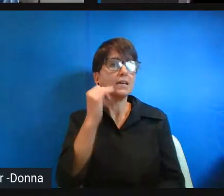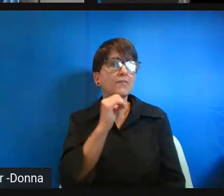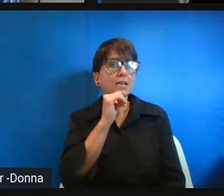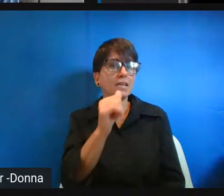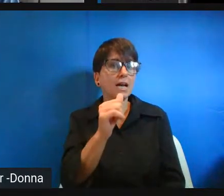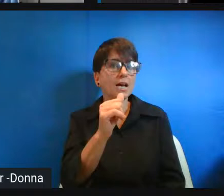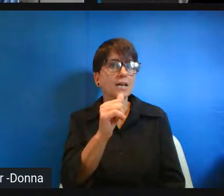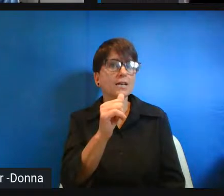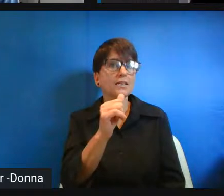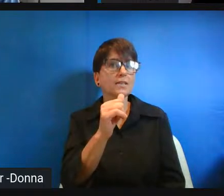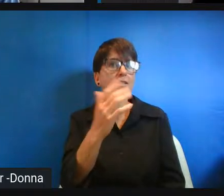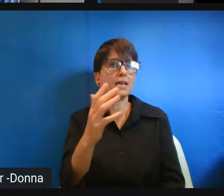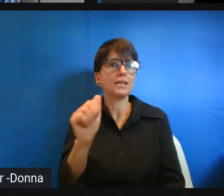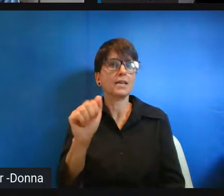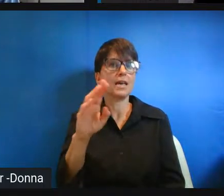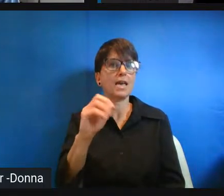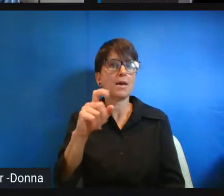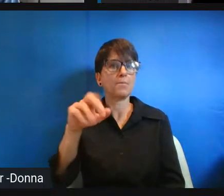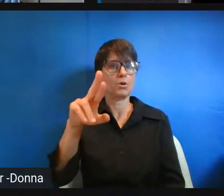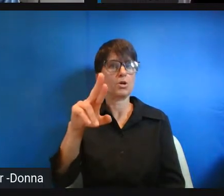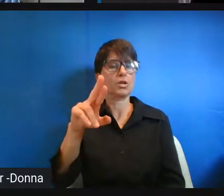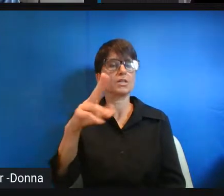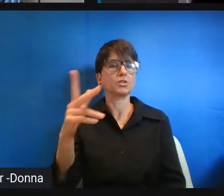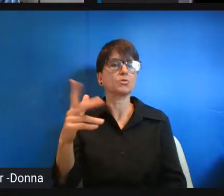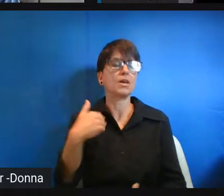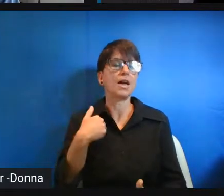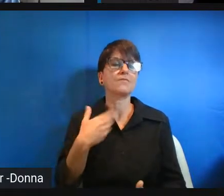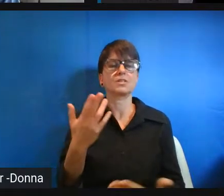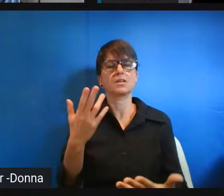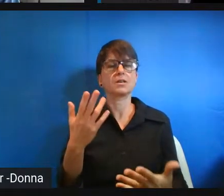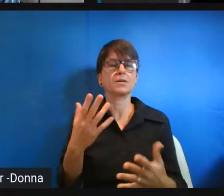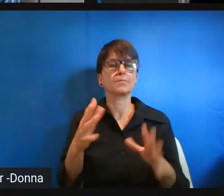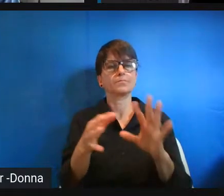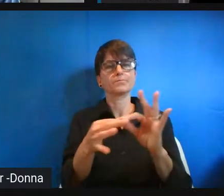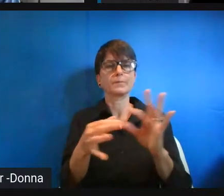Yes. ≫: That is a great point.